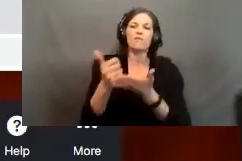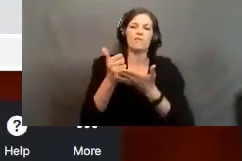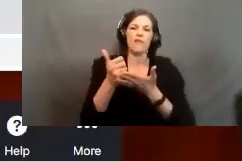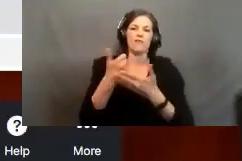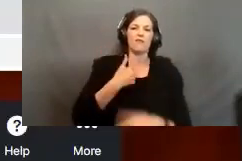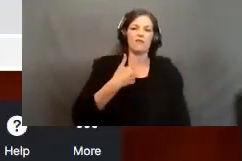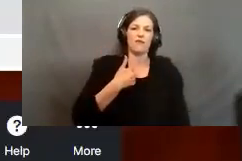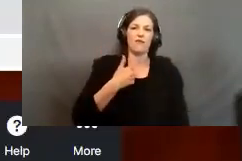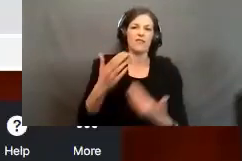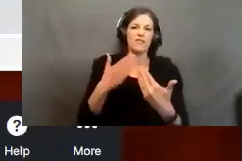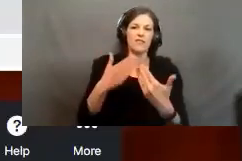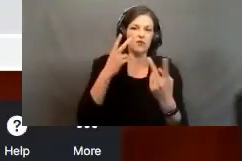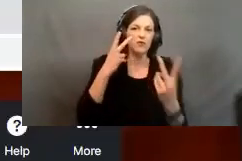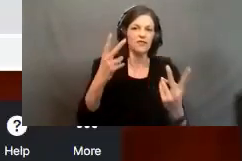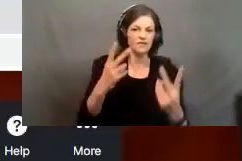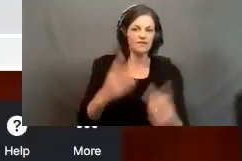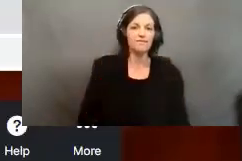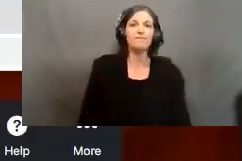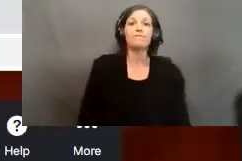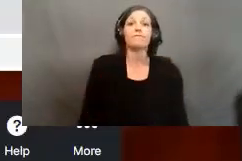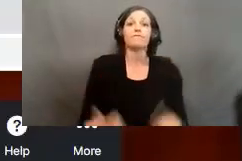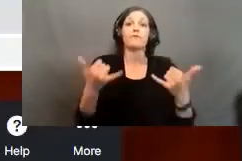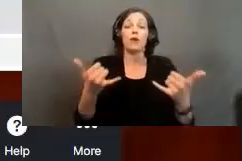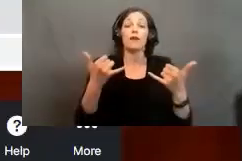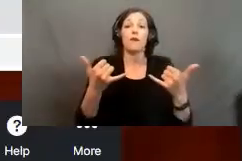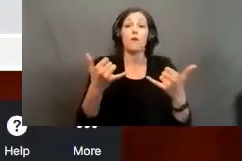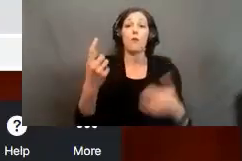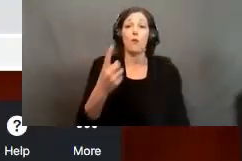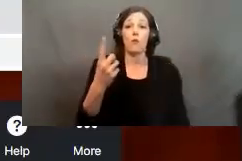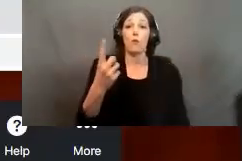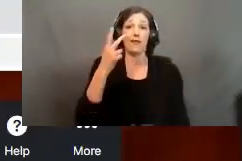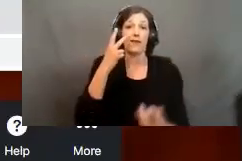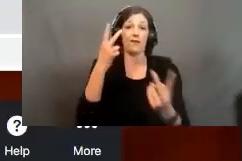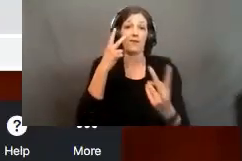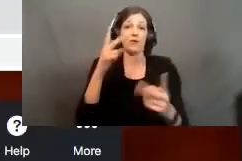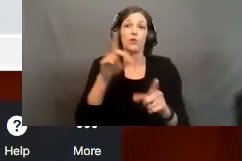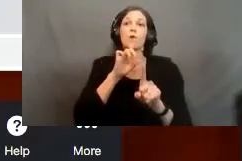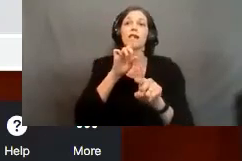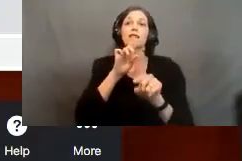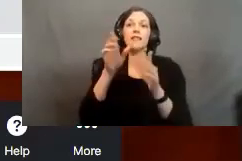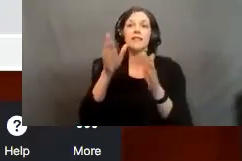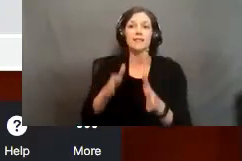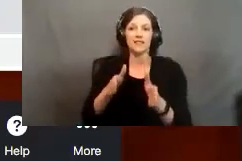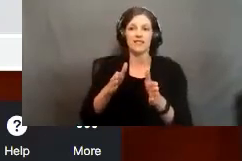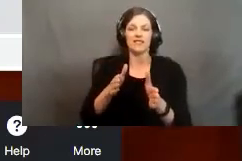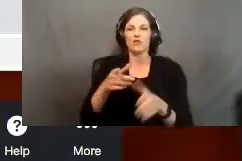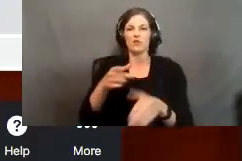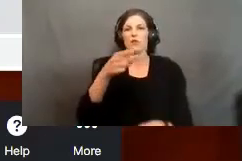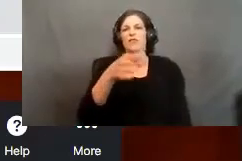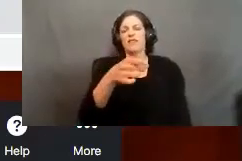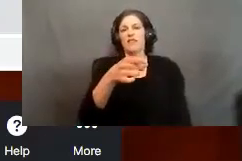Right now 12:34:24 , I only have the view of an attendee. This will give you an example of what , when someone joins